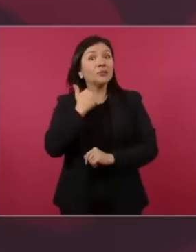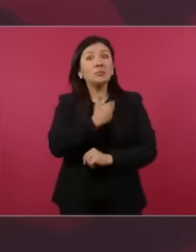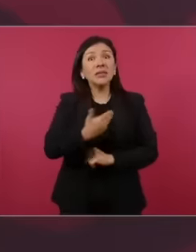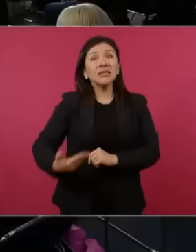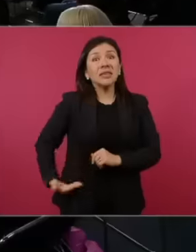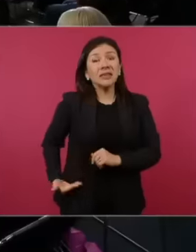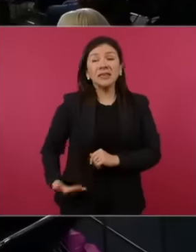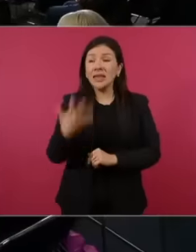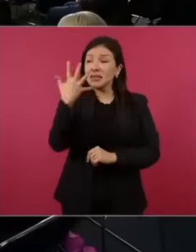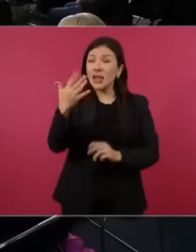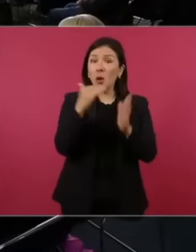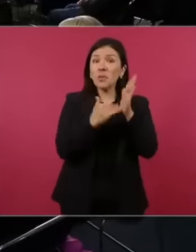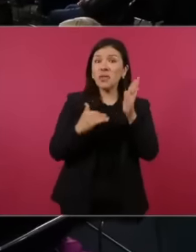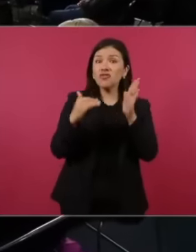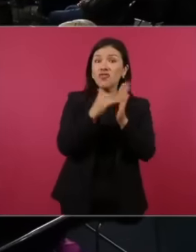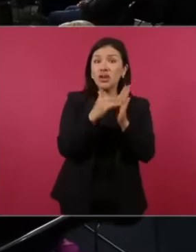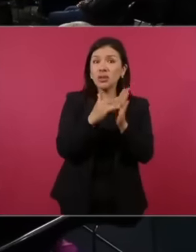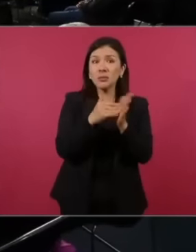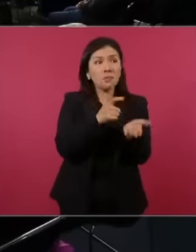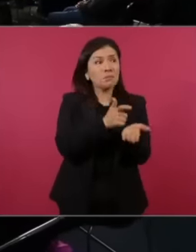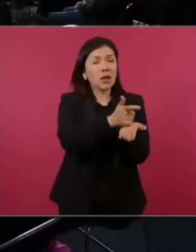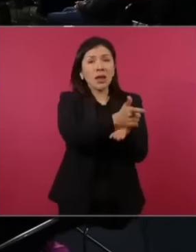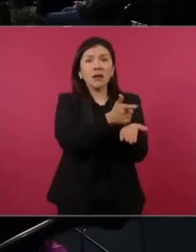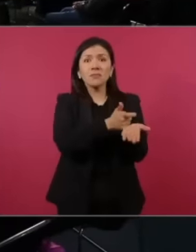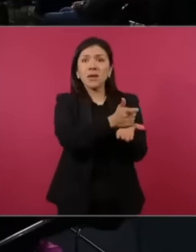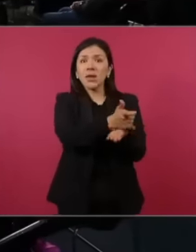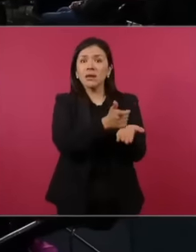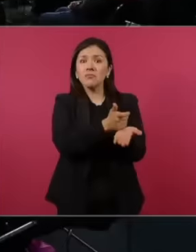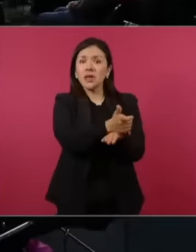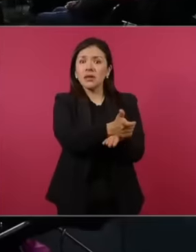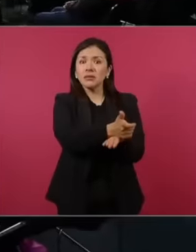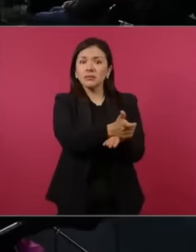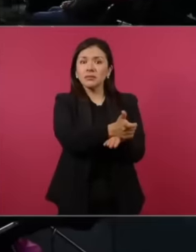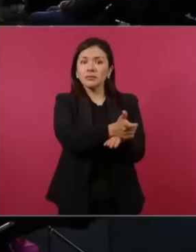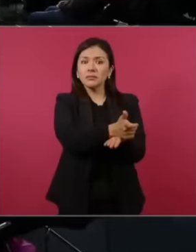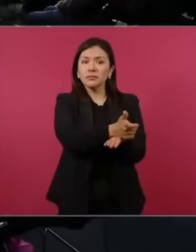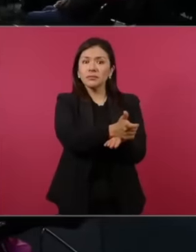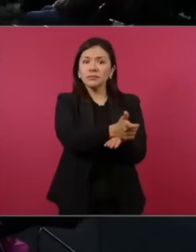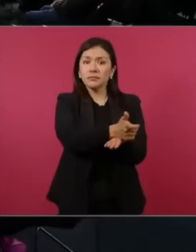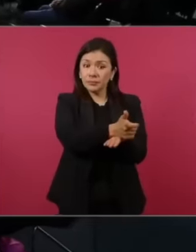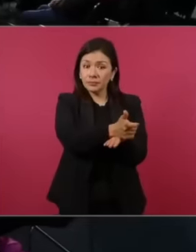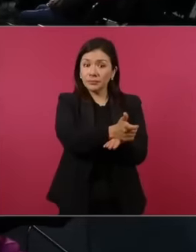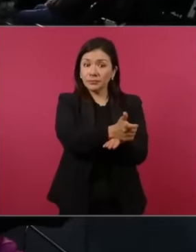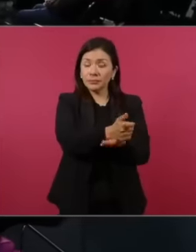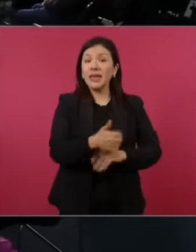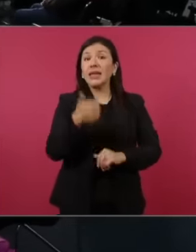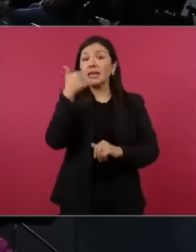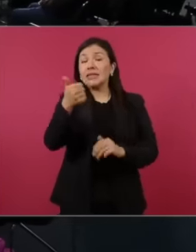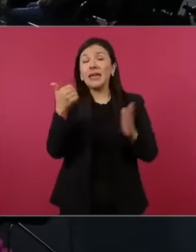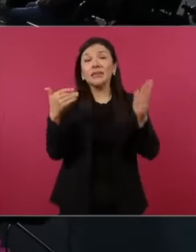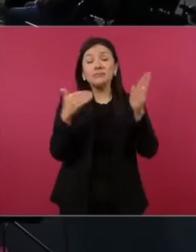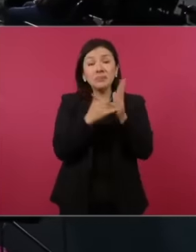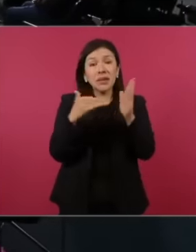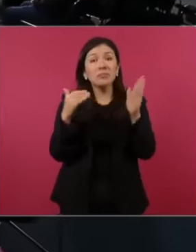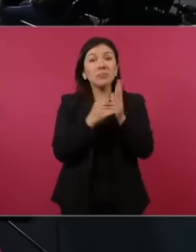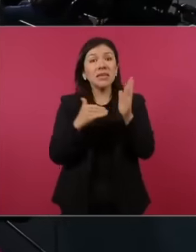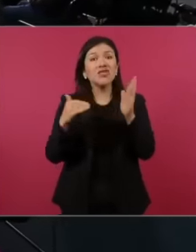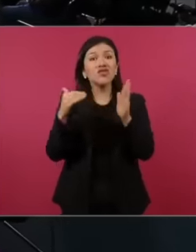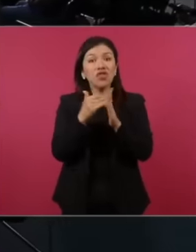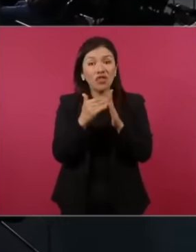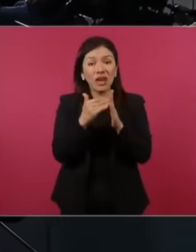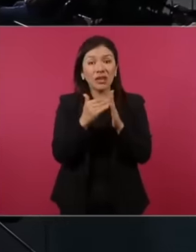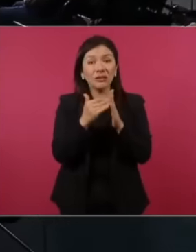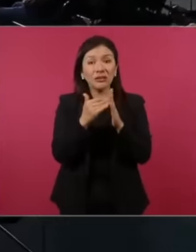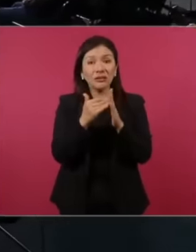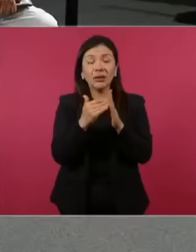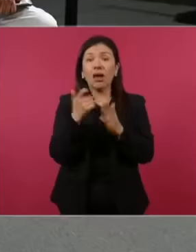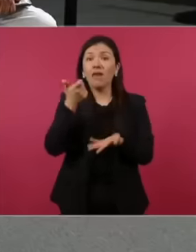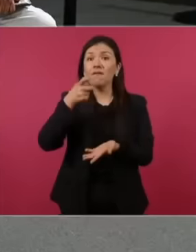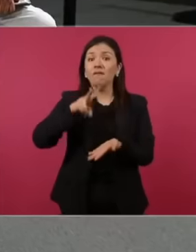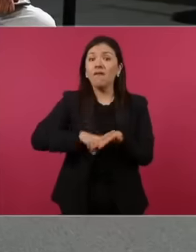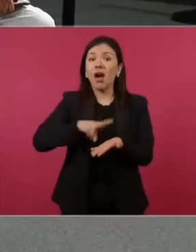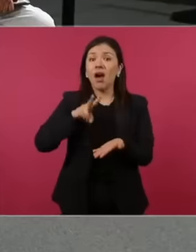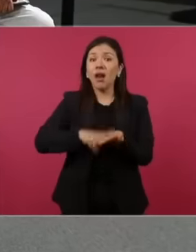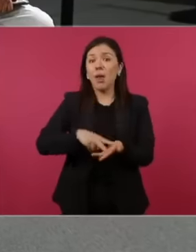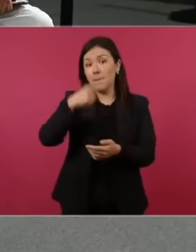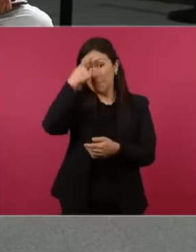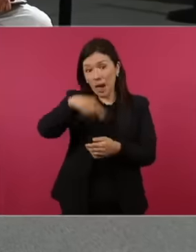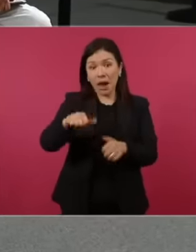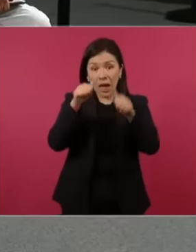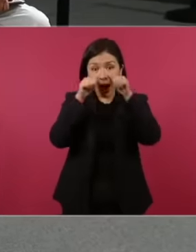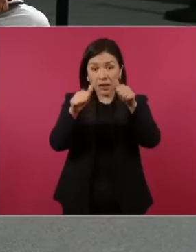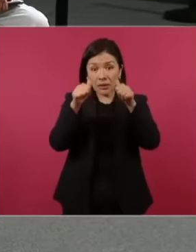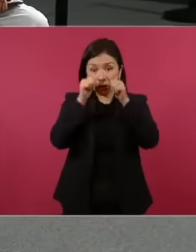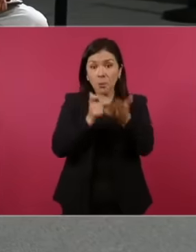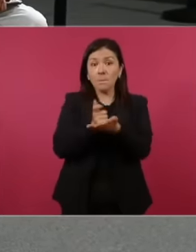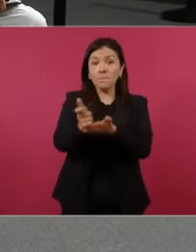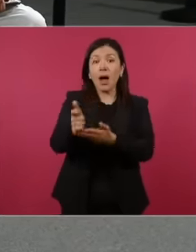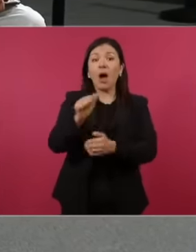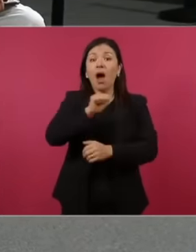million 6000 million it cost to give private medical attention to